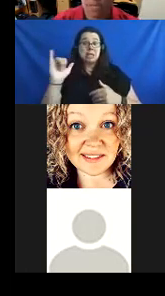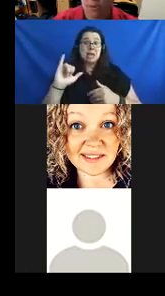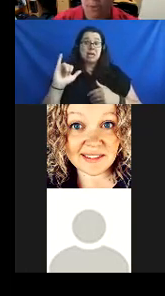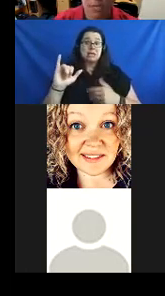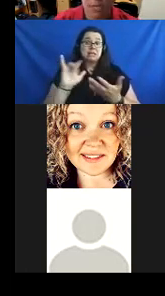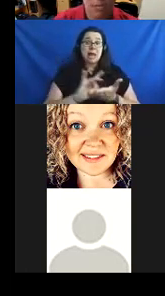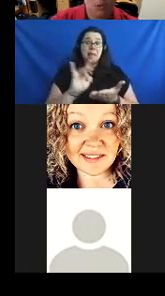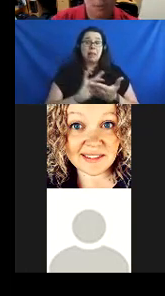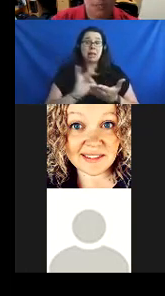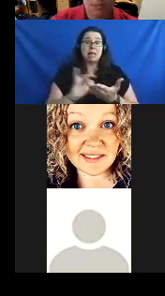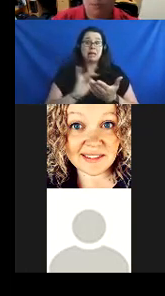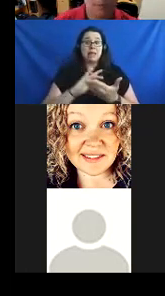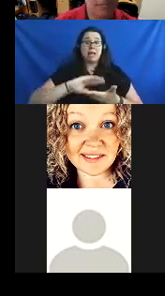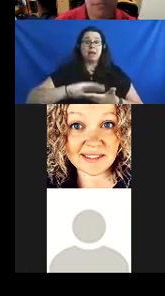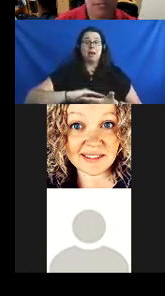OUT AND OPENS UP AND SITS ON A DESK.